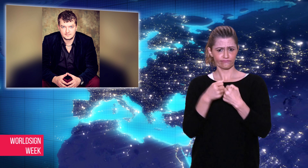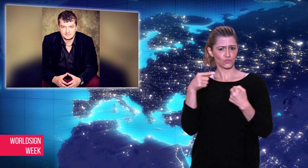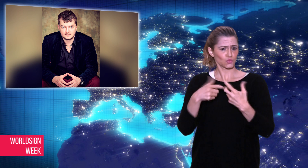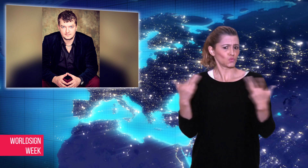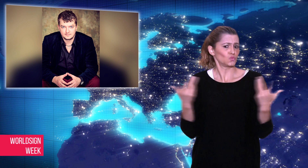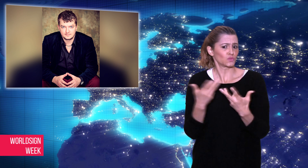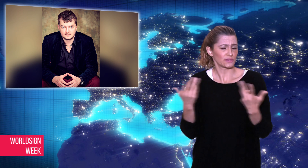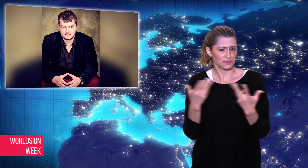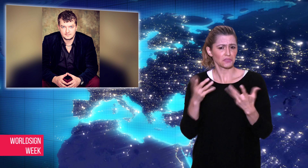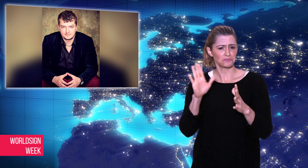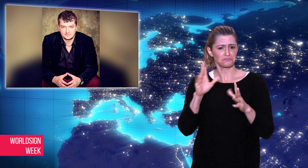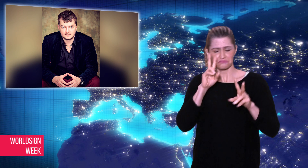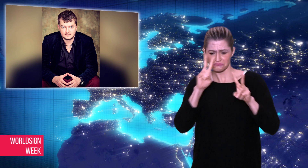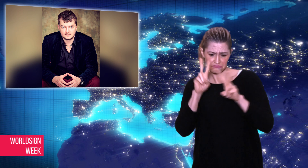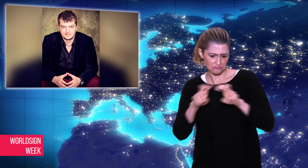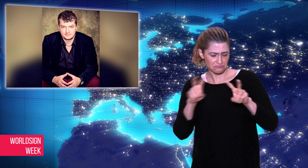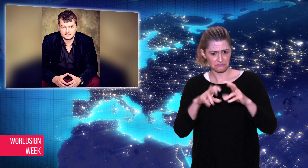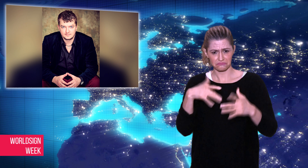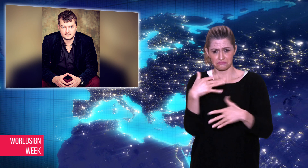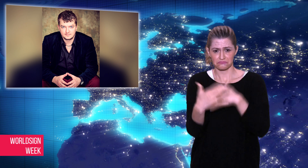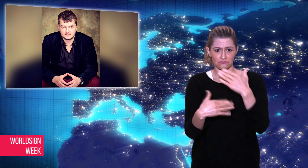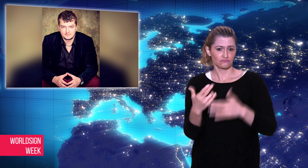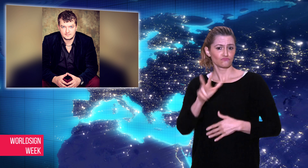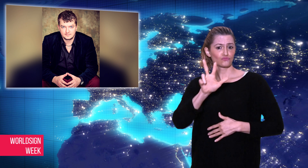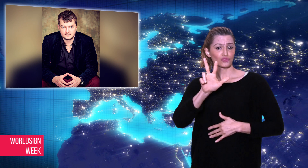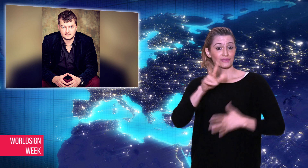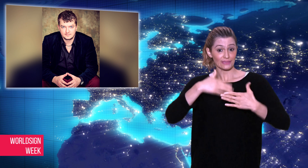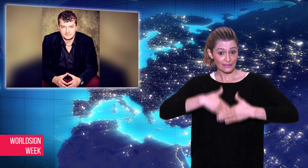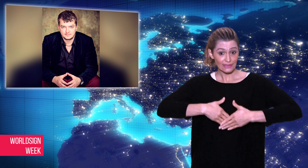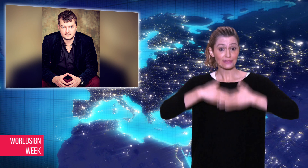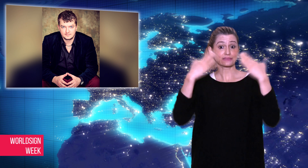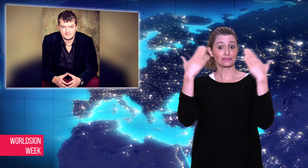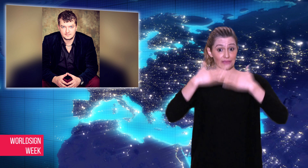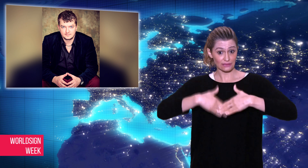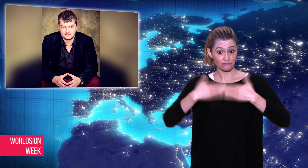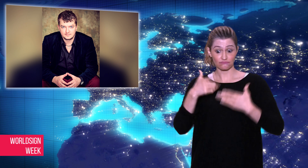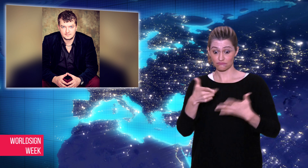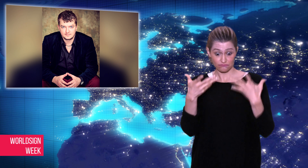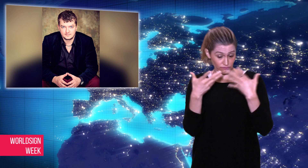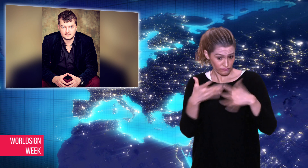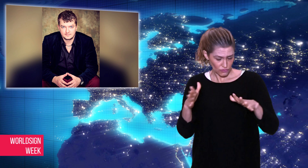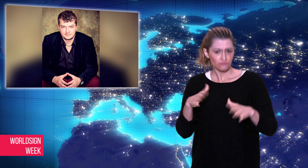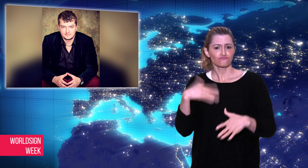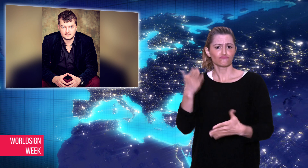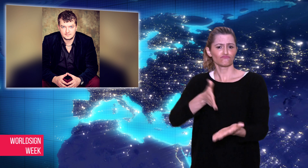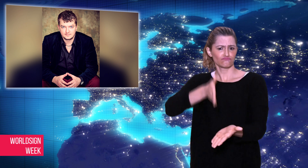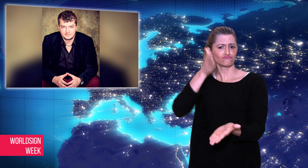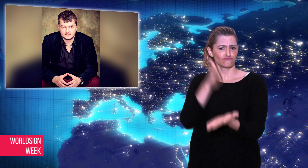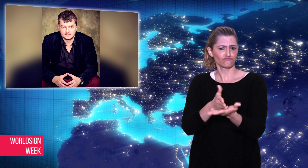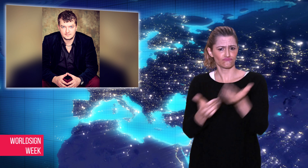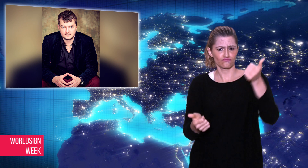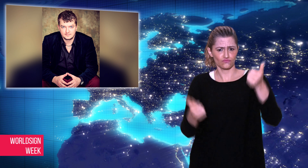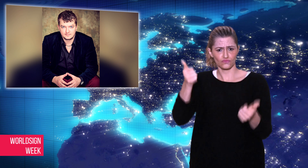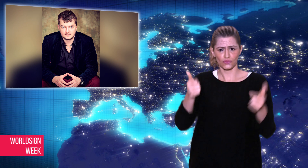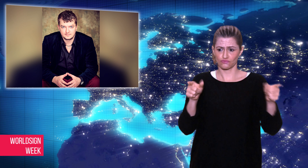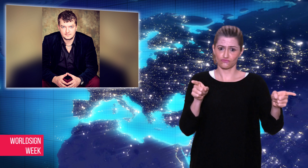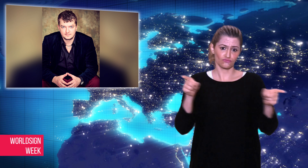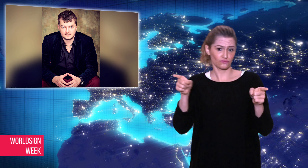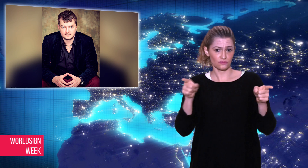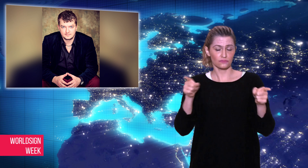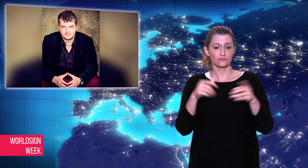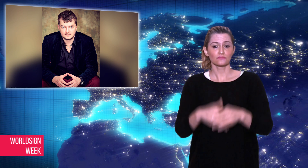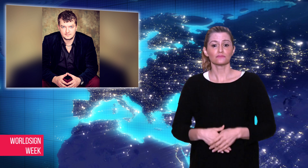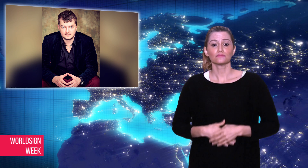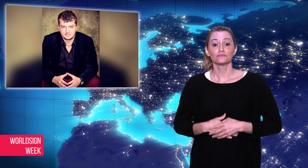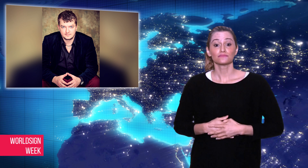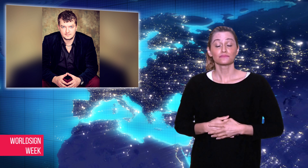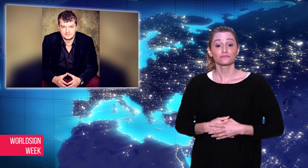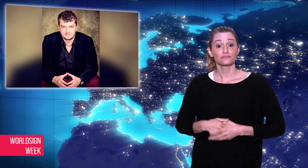police than Vitalik did, and the police said they